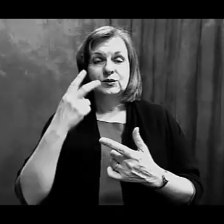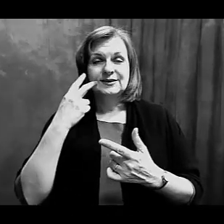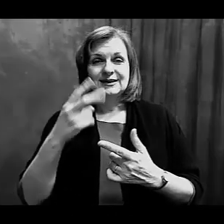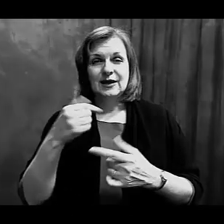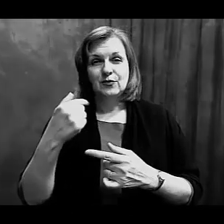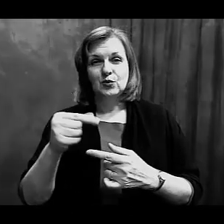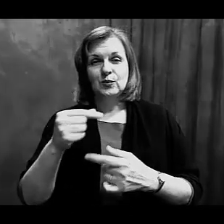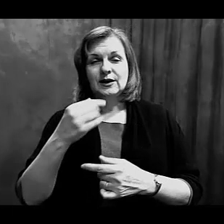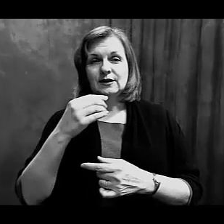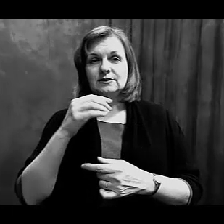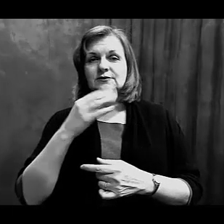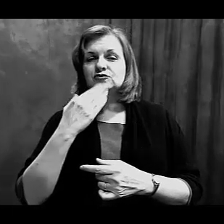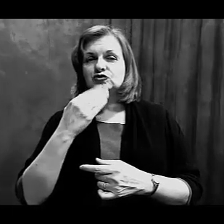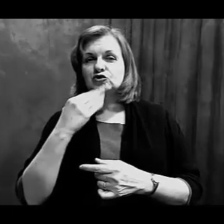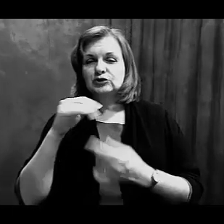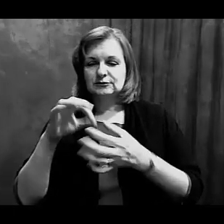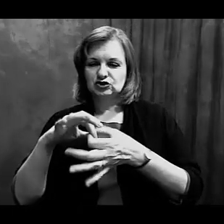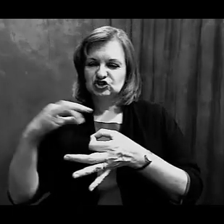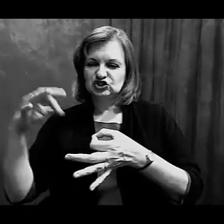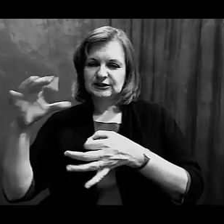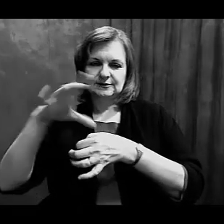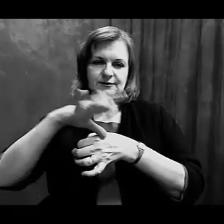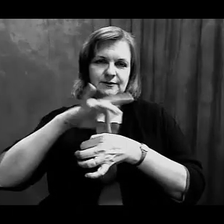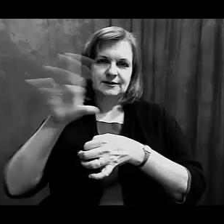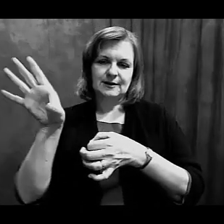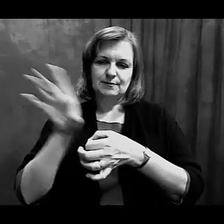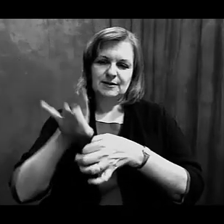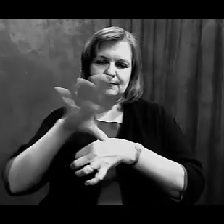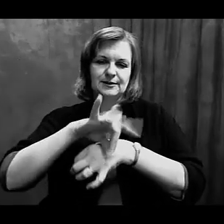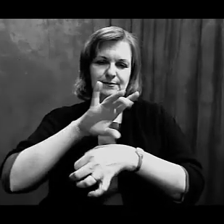and you see these green sugar chains that have been added on